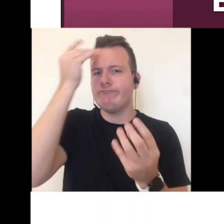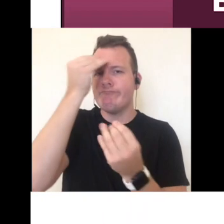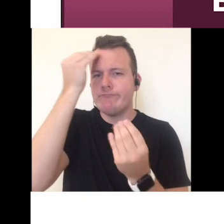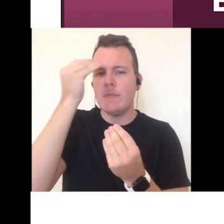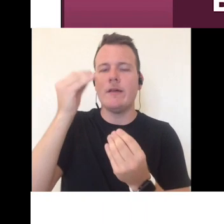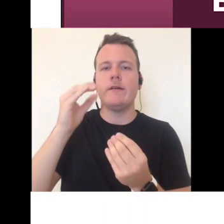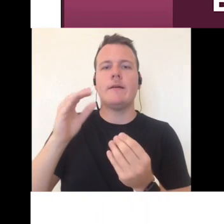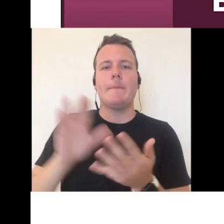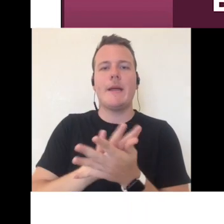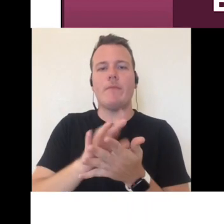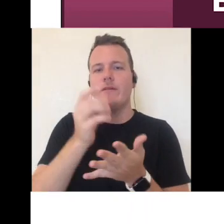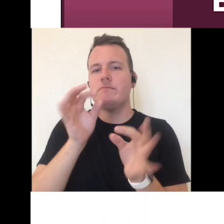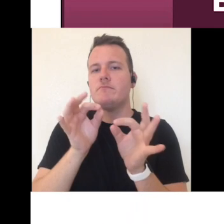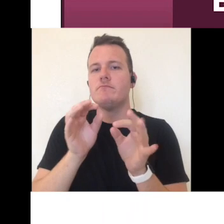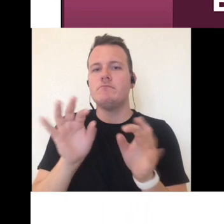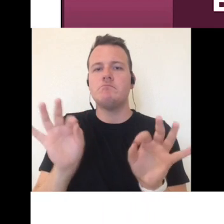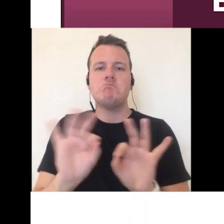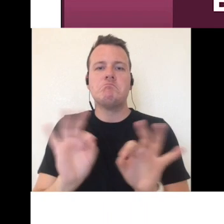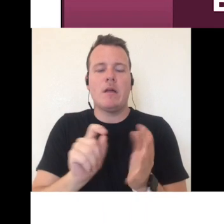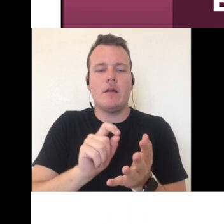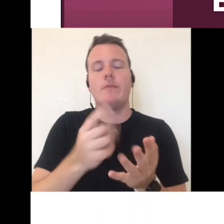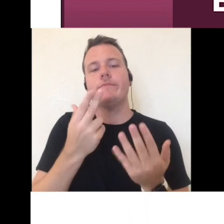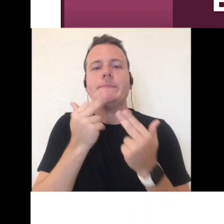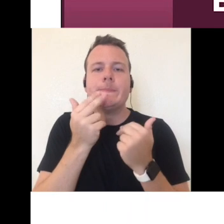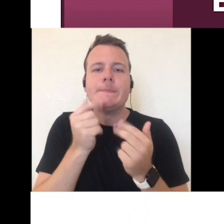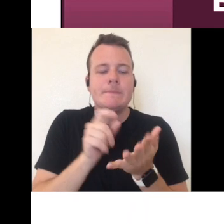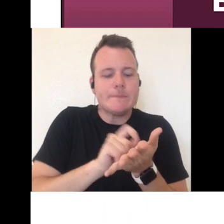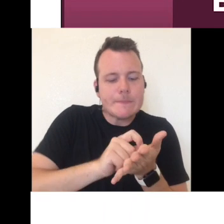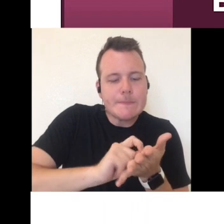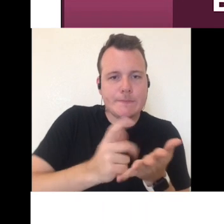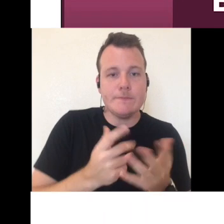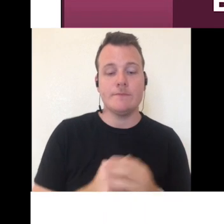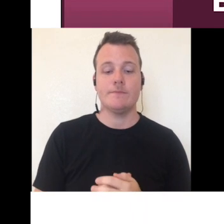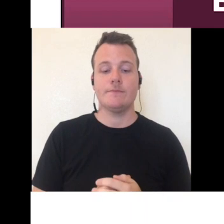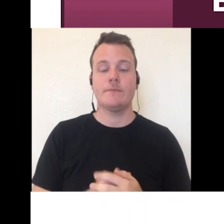cocktail napkins kinds of things that we're working with here. So the next